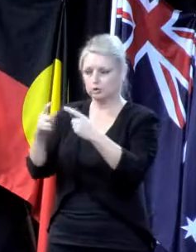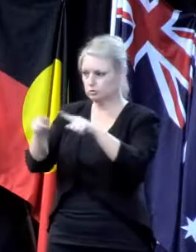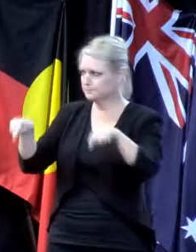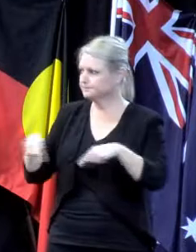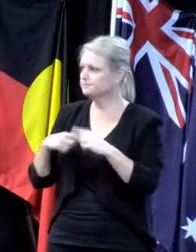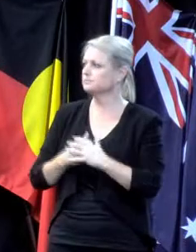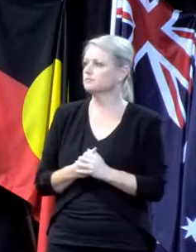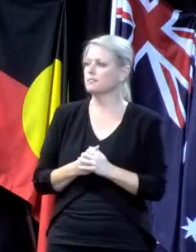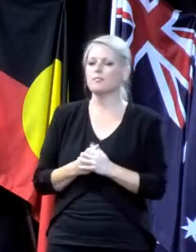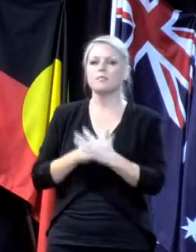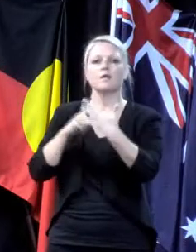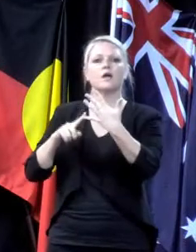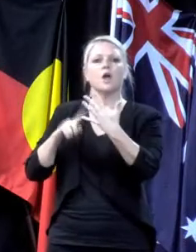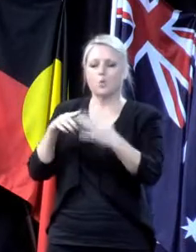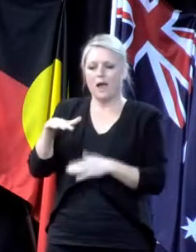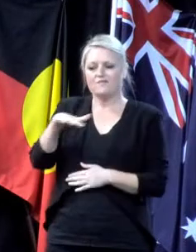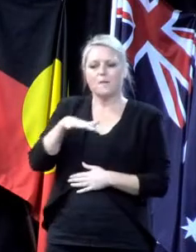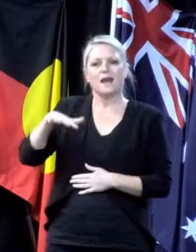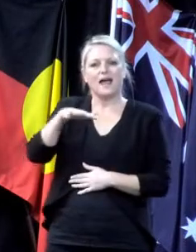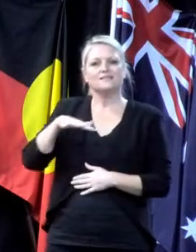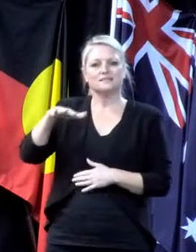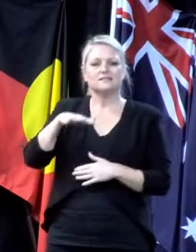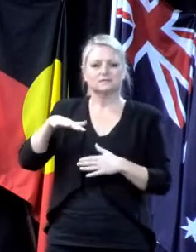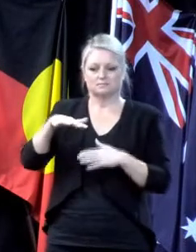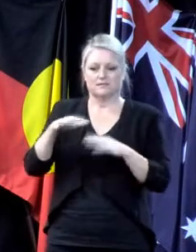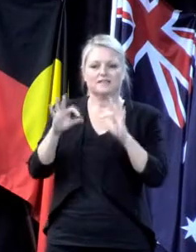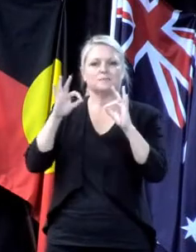We have a place called Bibrigu Yunga, which is a learning place.